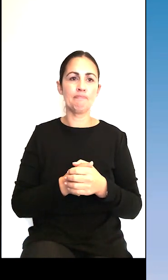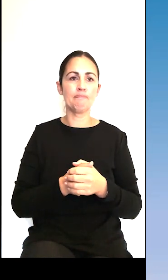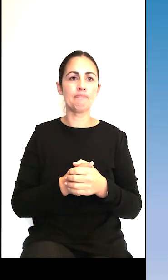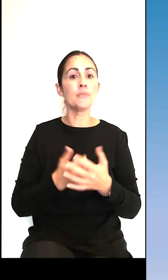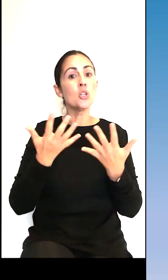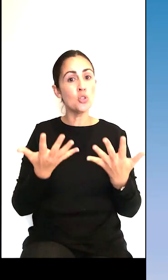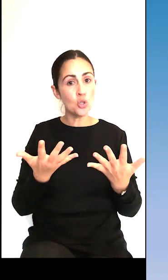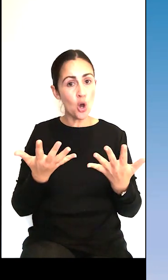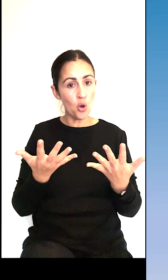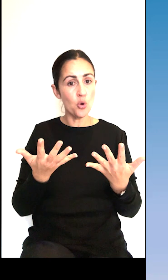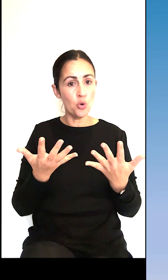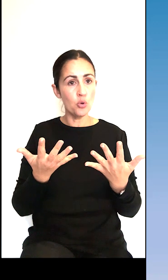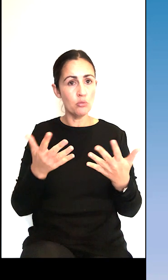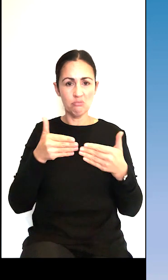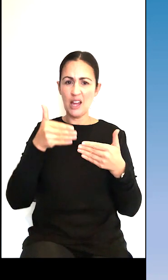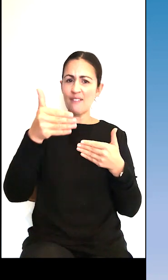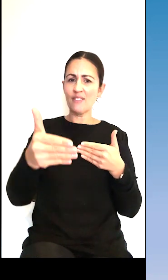So why is advance care planning important?